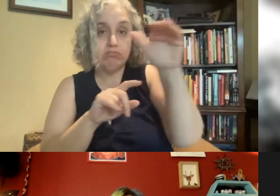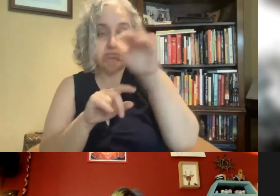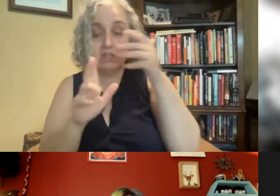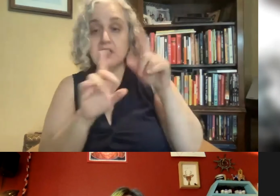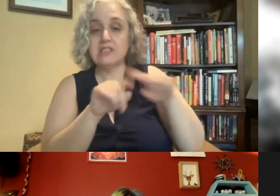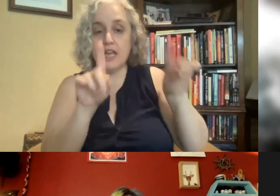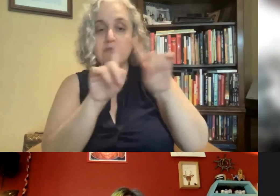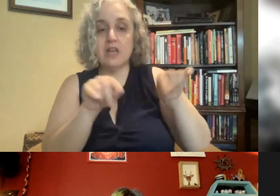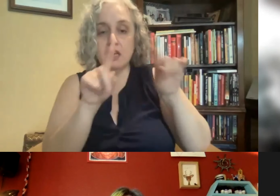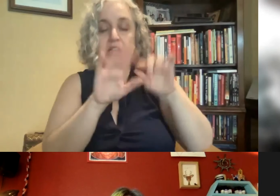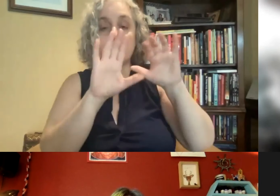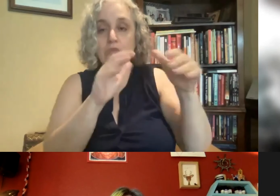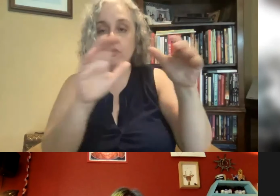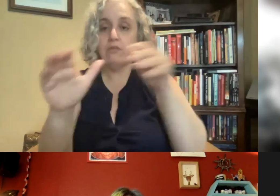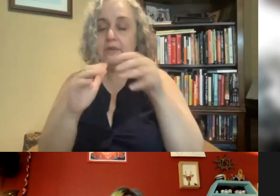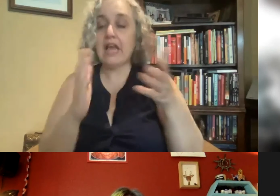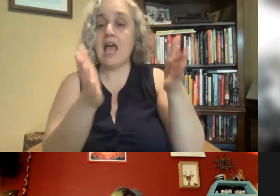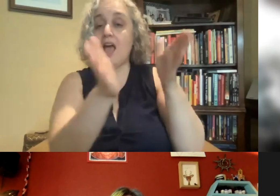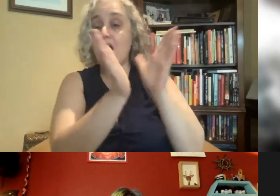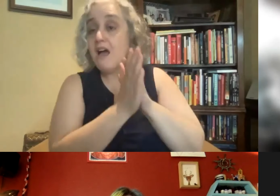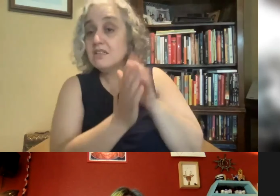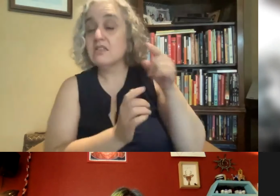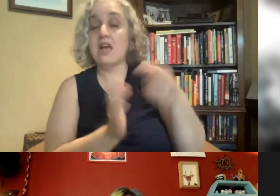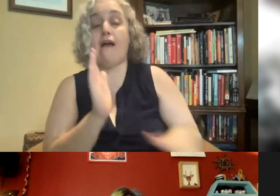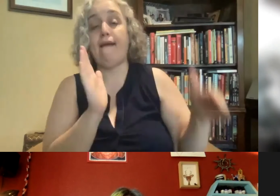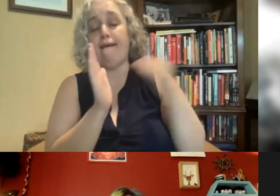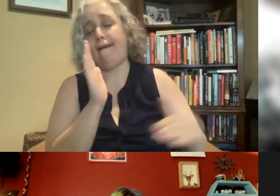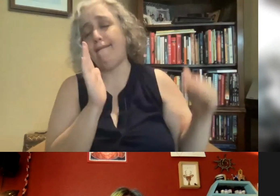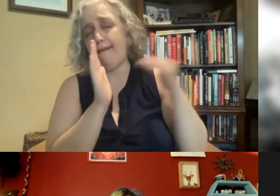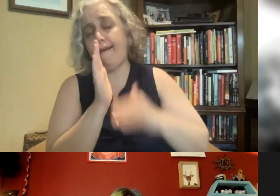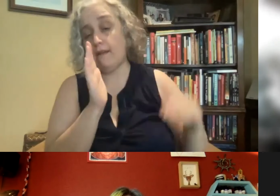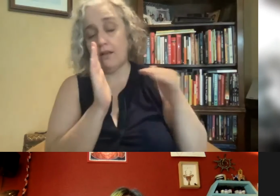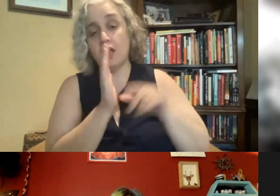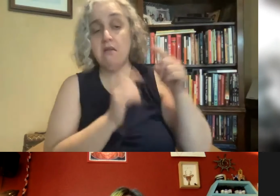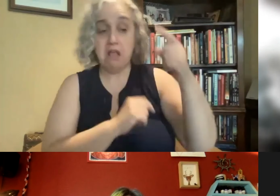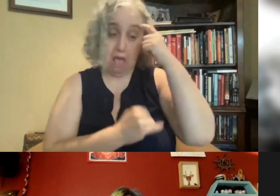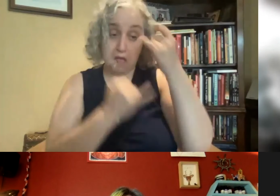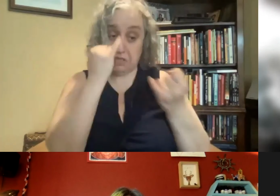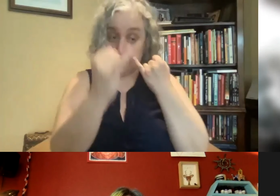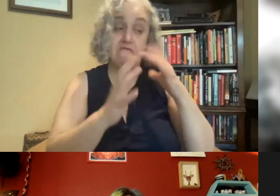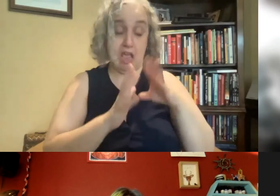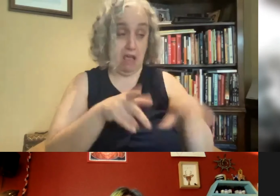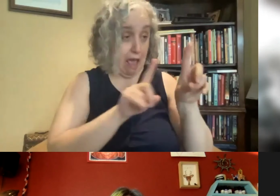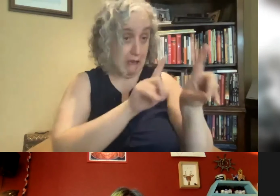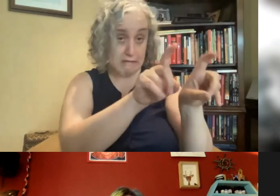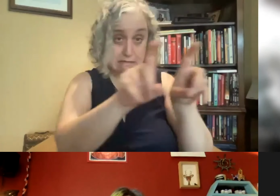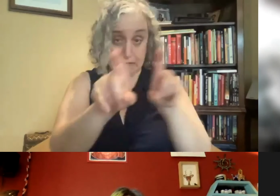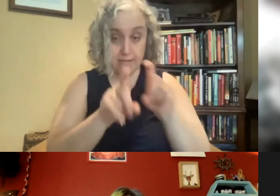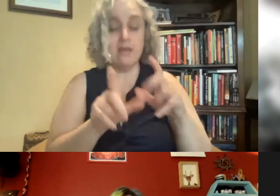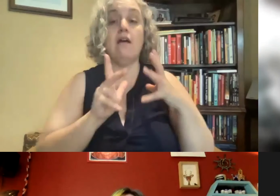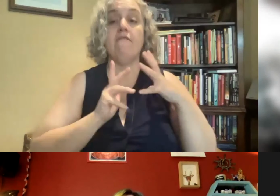and they have this notion that if you ask these five people who will represent